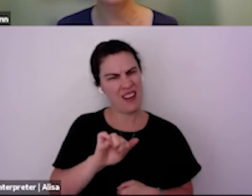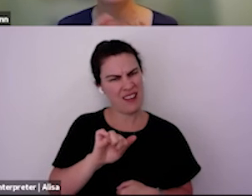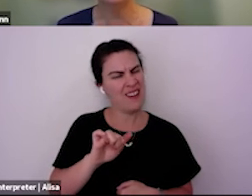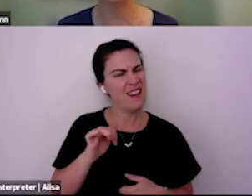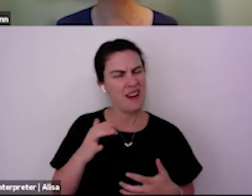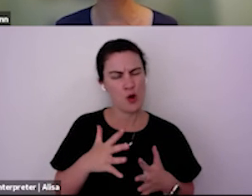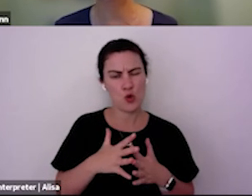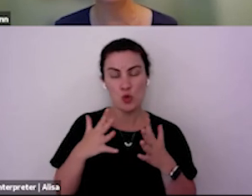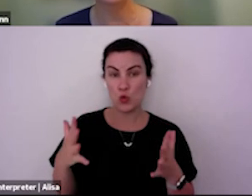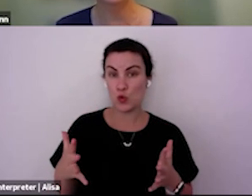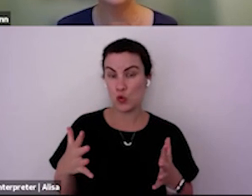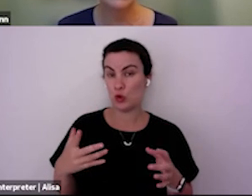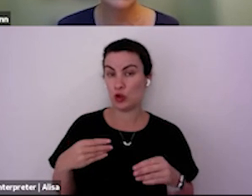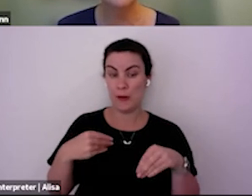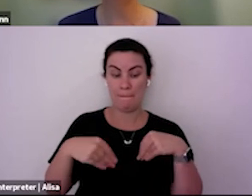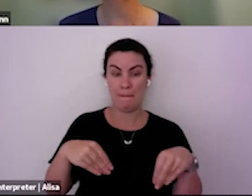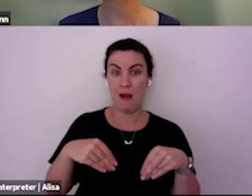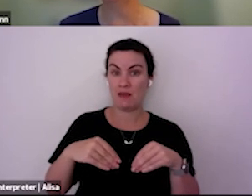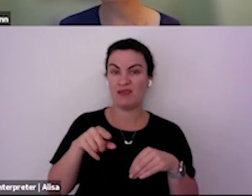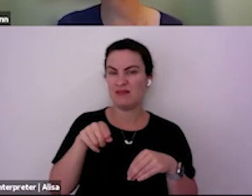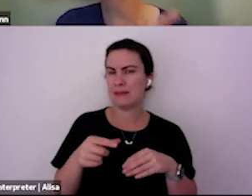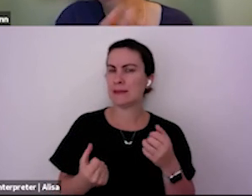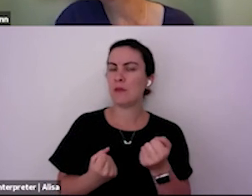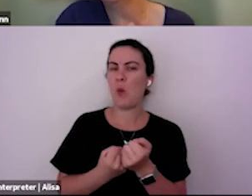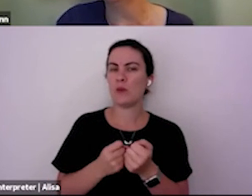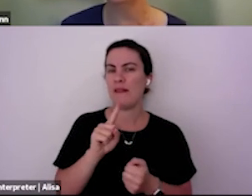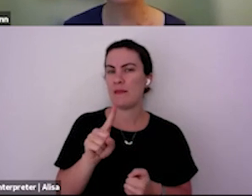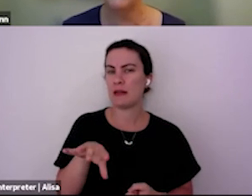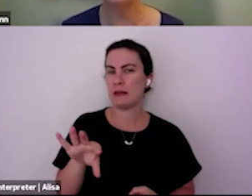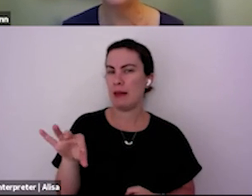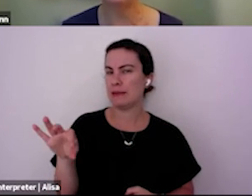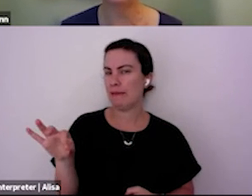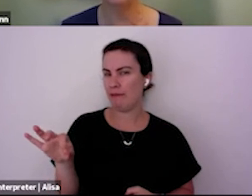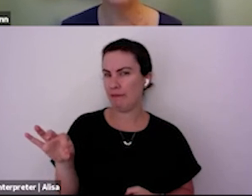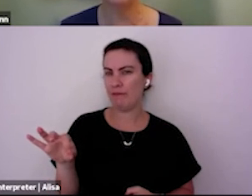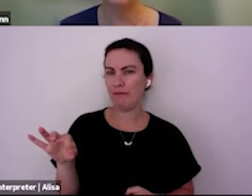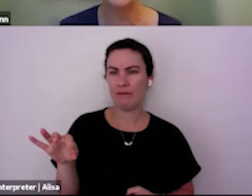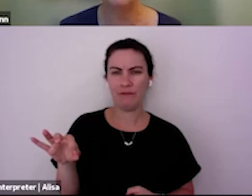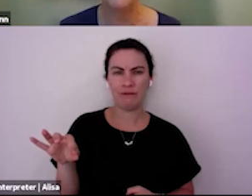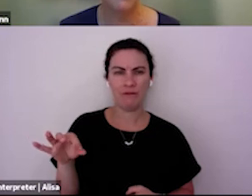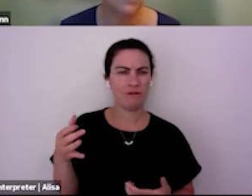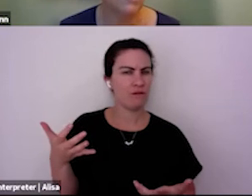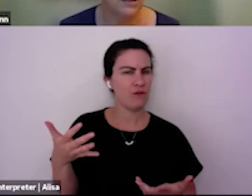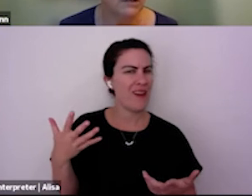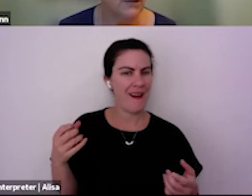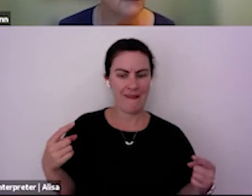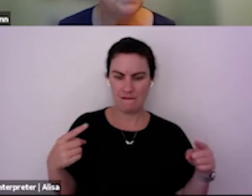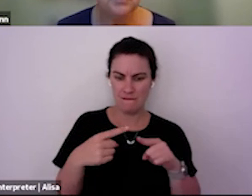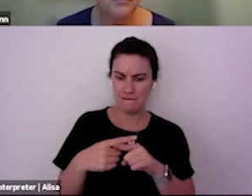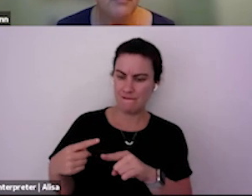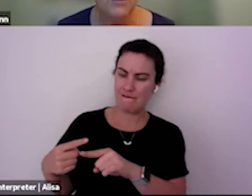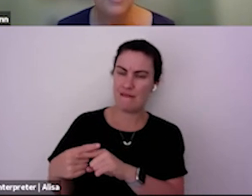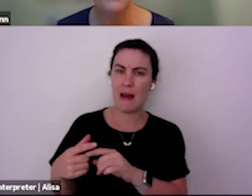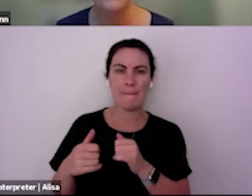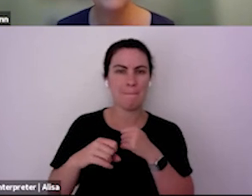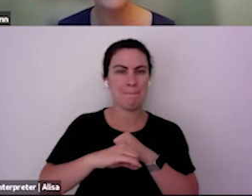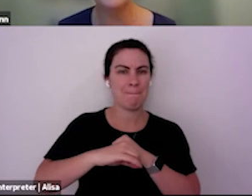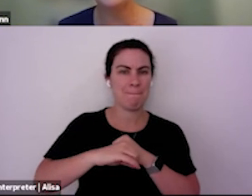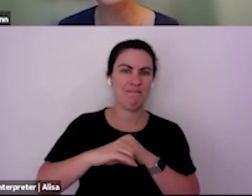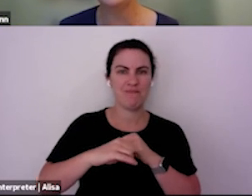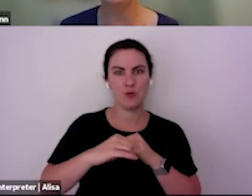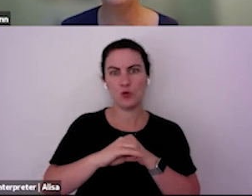There is actually an opportunity to build a whole new market I think the key take away